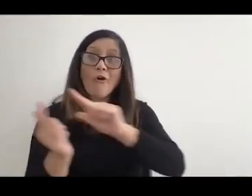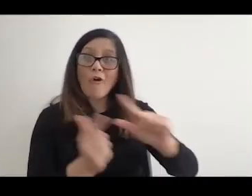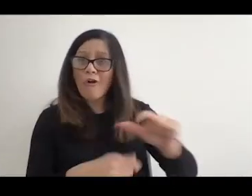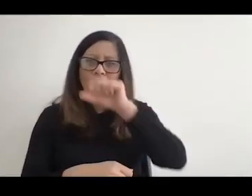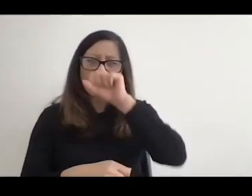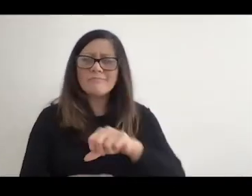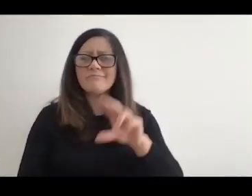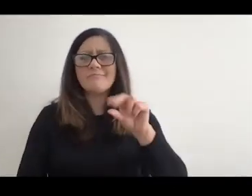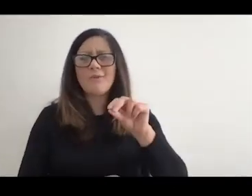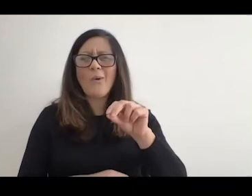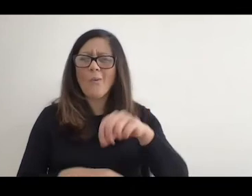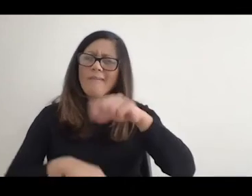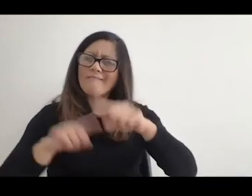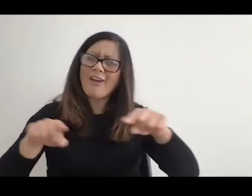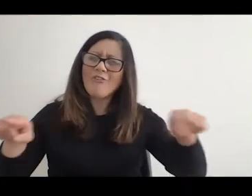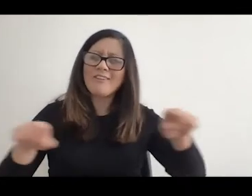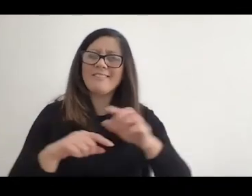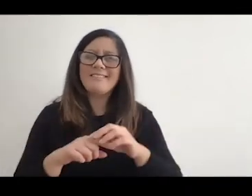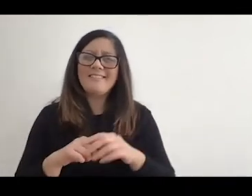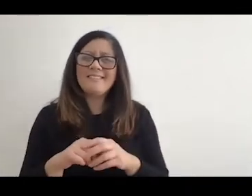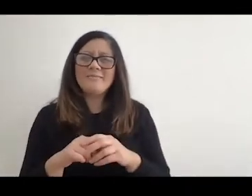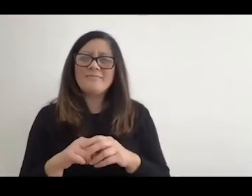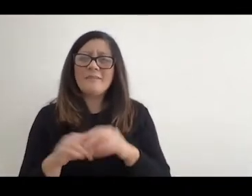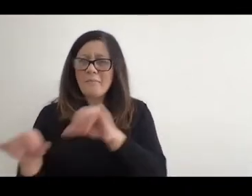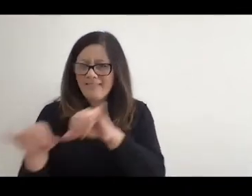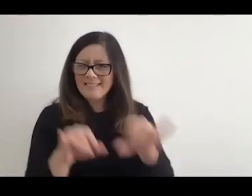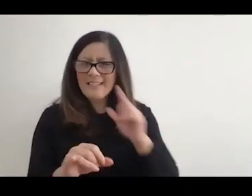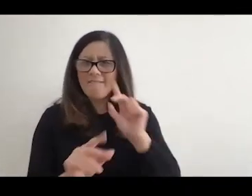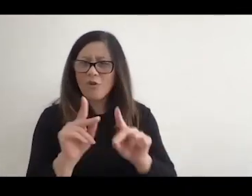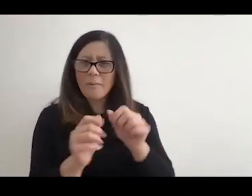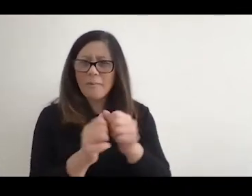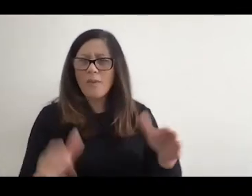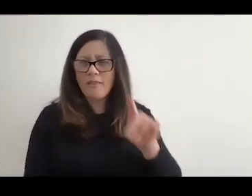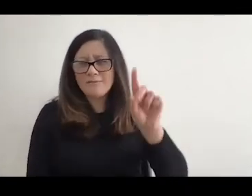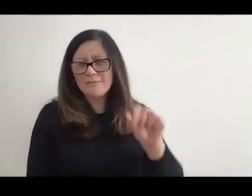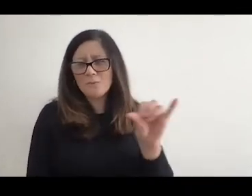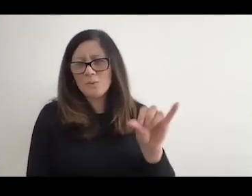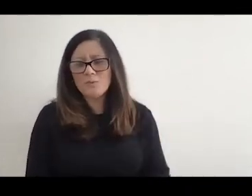You know from someone elses, but that's for people without disabilities as well.